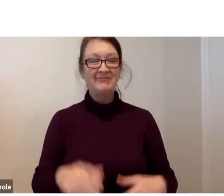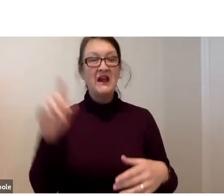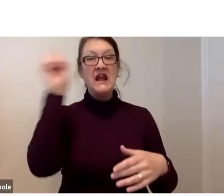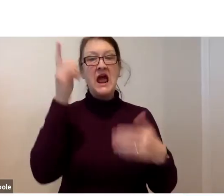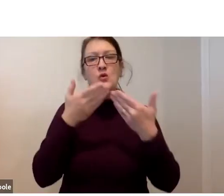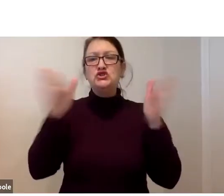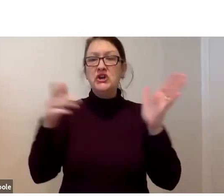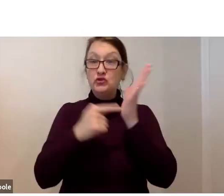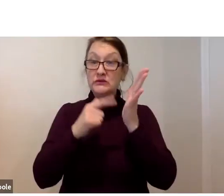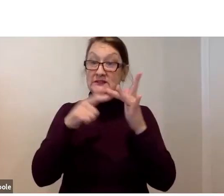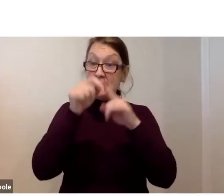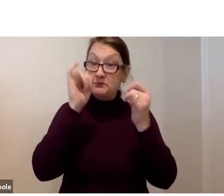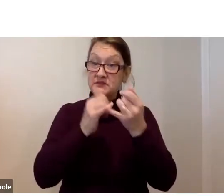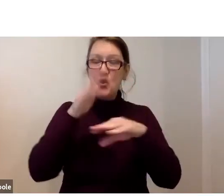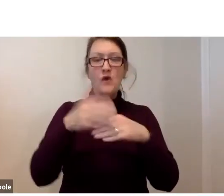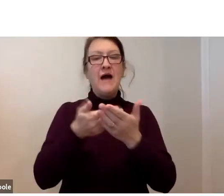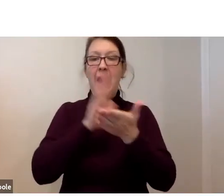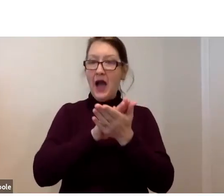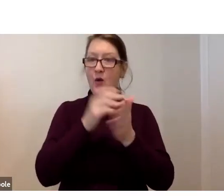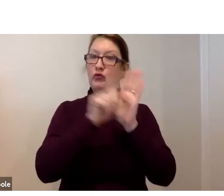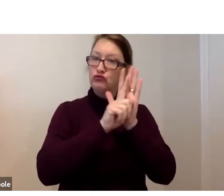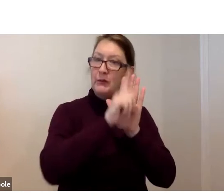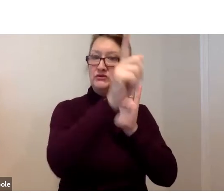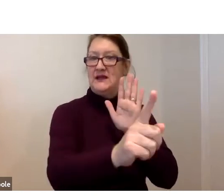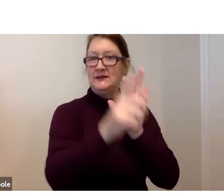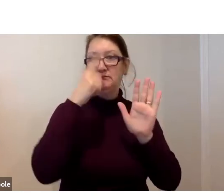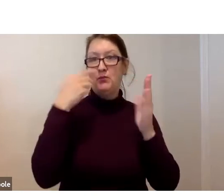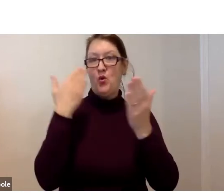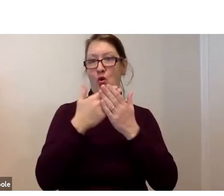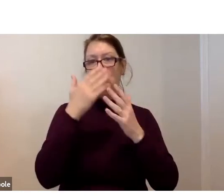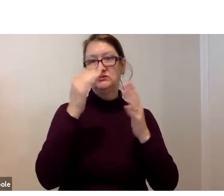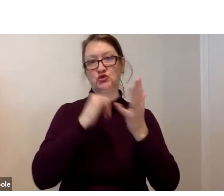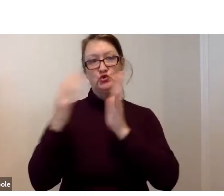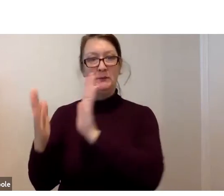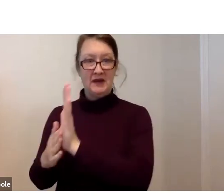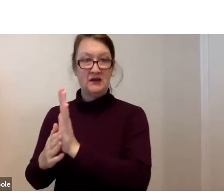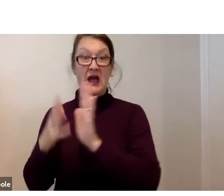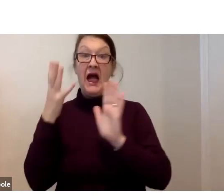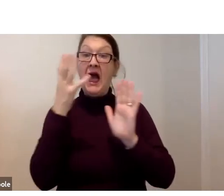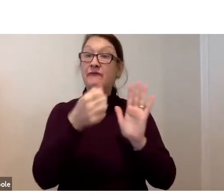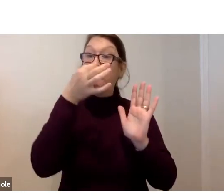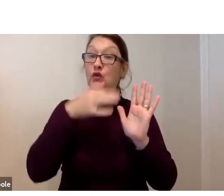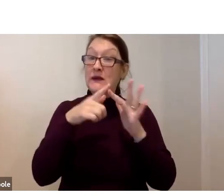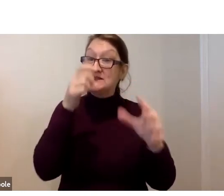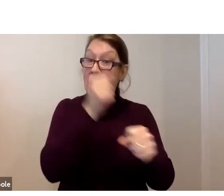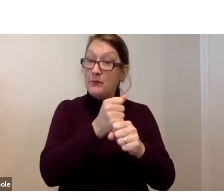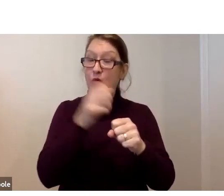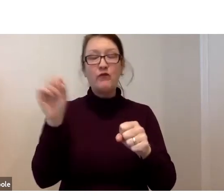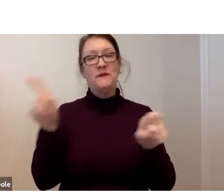These are two great GIF's that I really like, we have a woman of